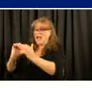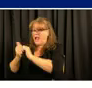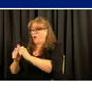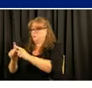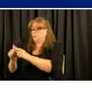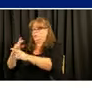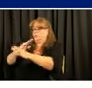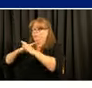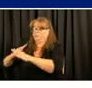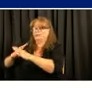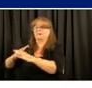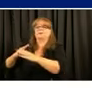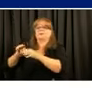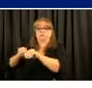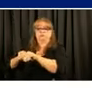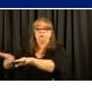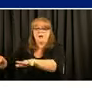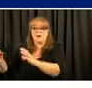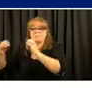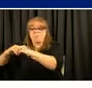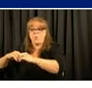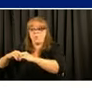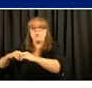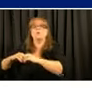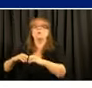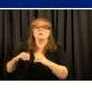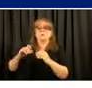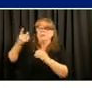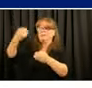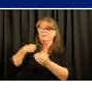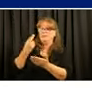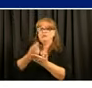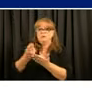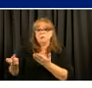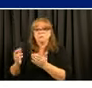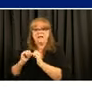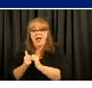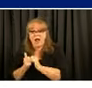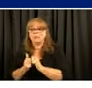other mitigations they might think of one at the city or county level that we don't even think of